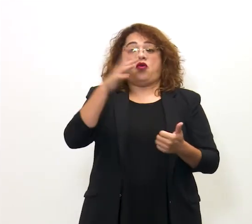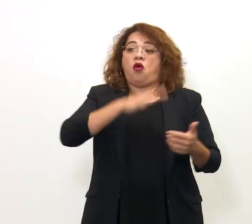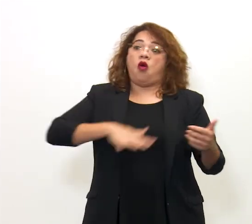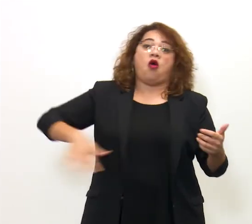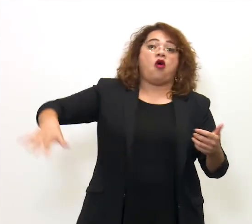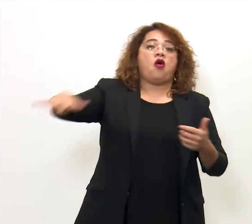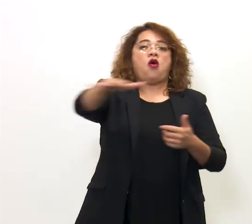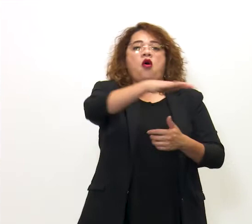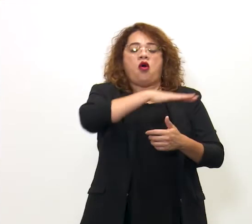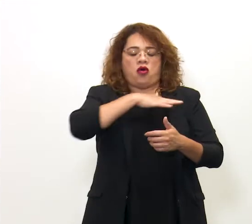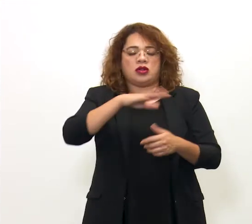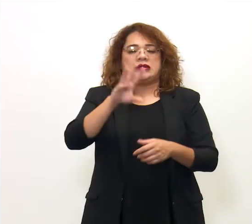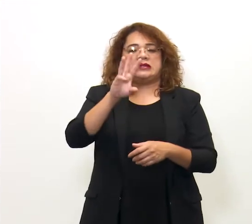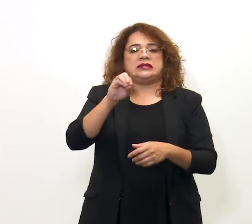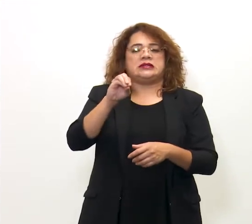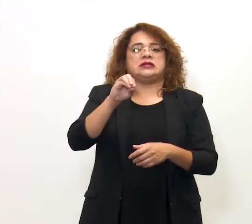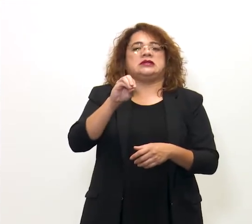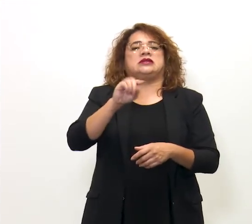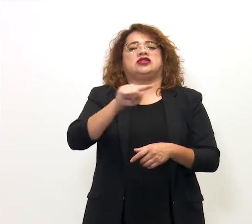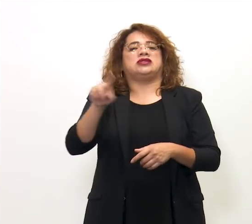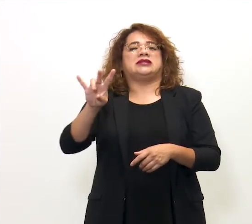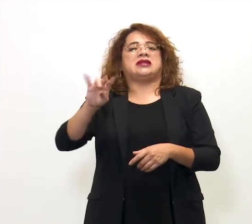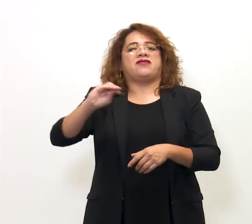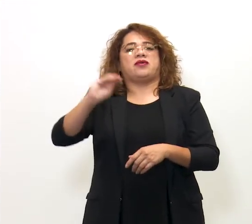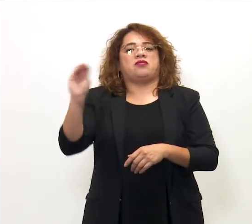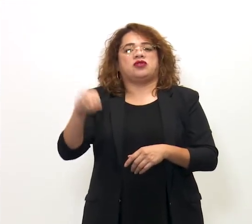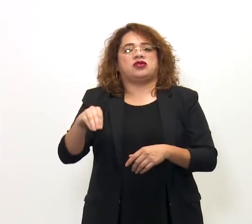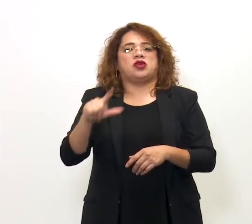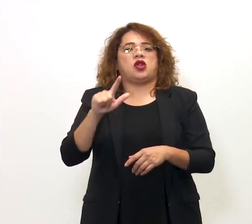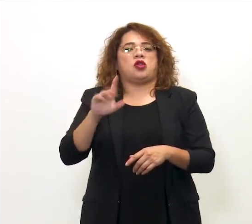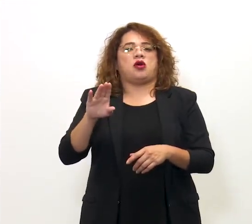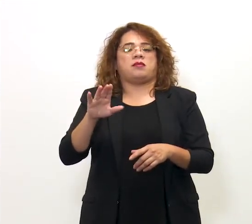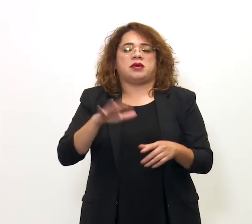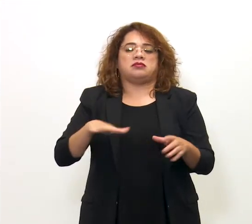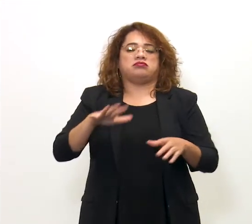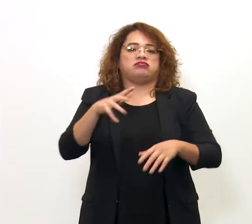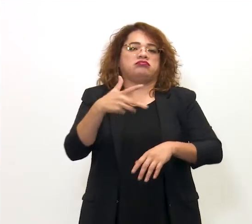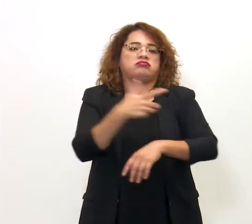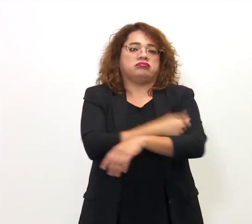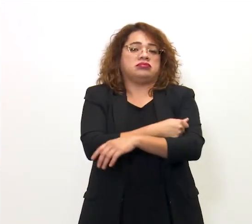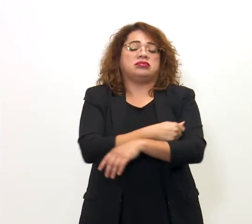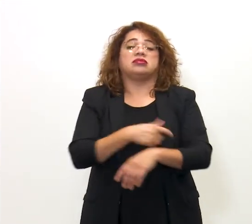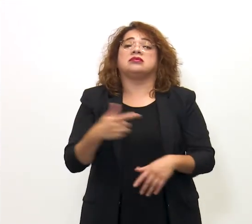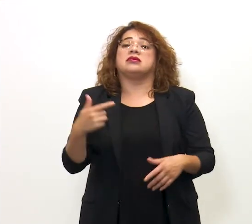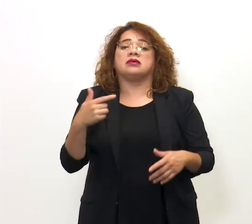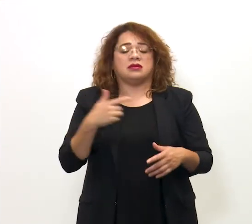because we've done so well but we we can, we can't end up in a situation where 40 percent of the